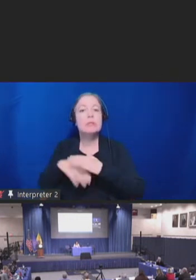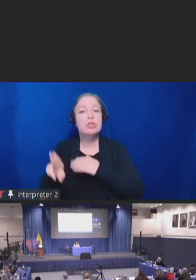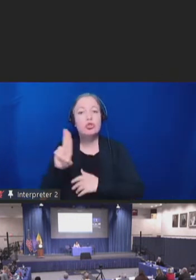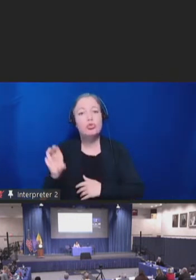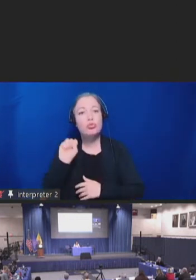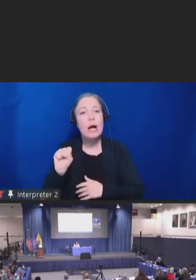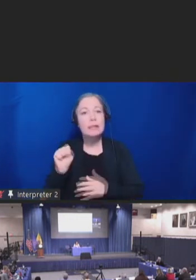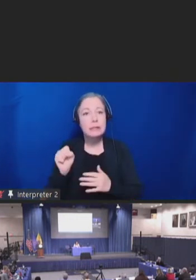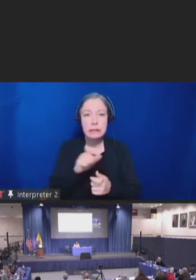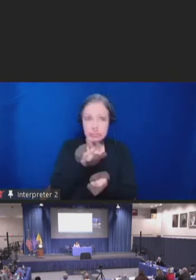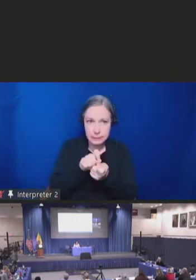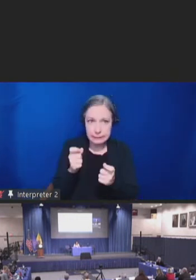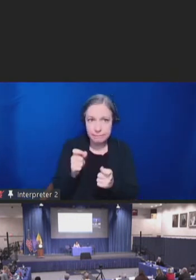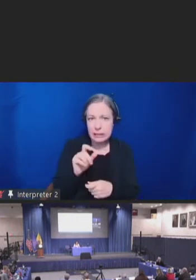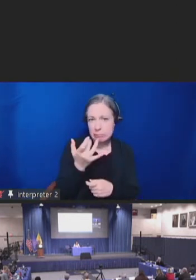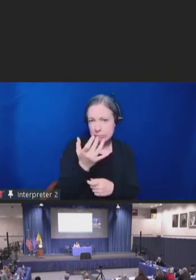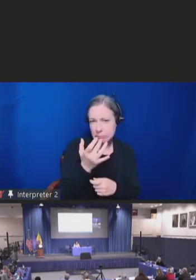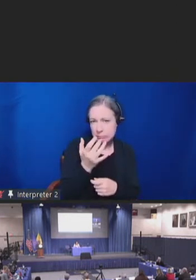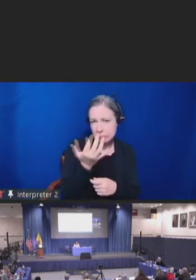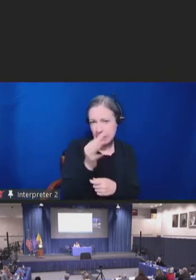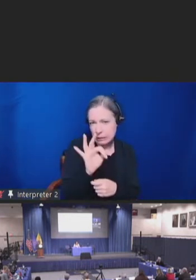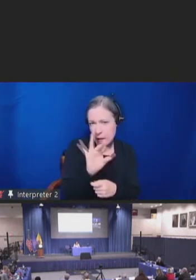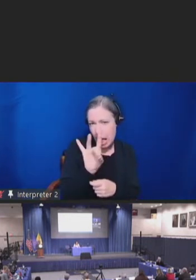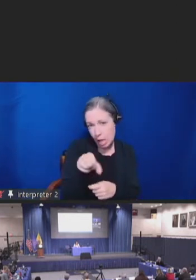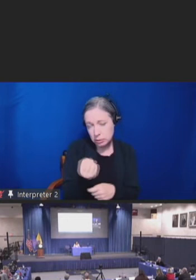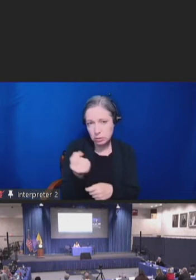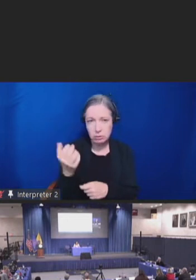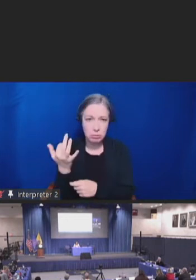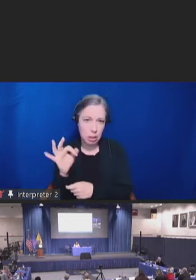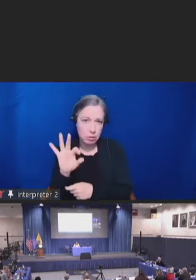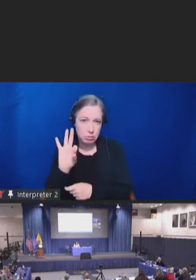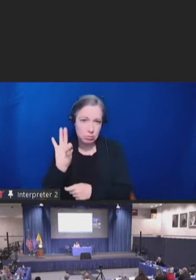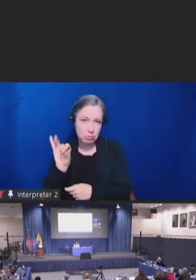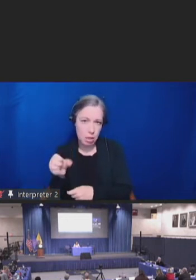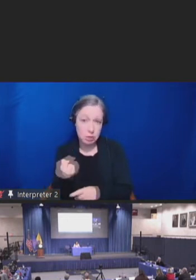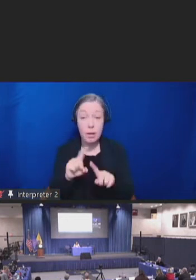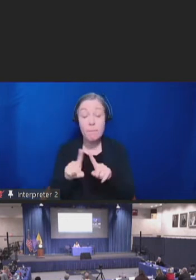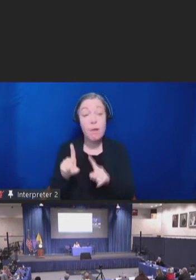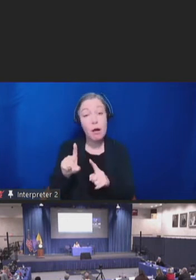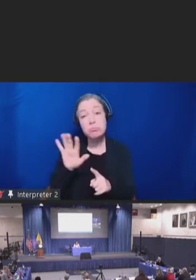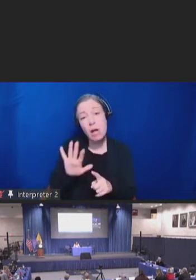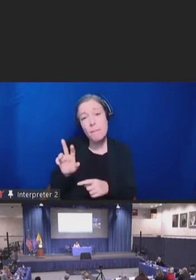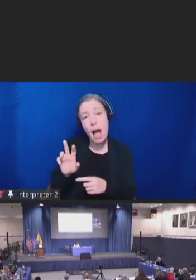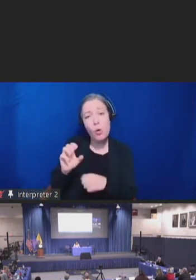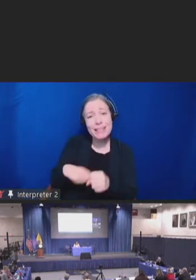And then since around 2000, asthma prevalence has been stable. And then it's actually declined in the last several years.